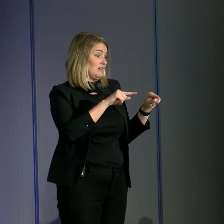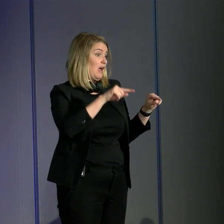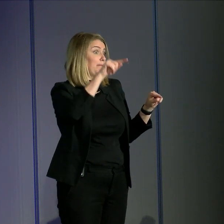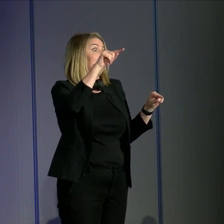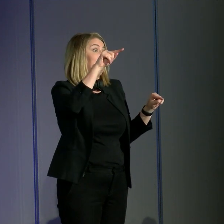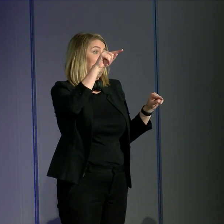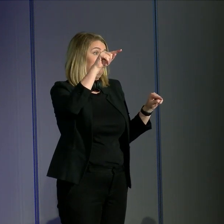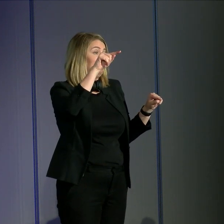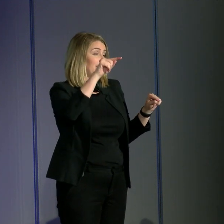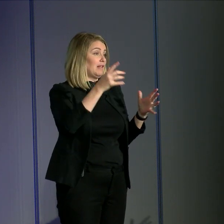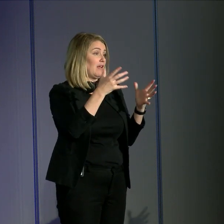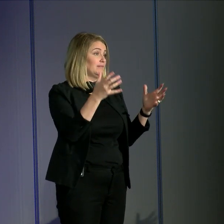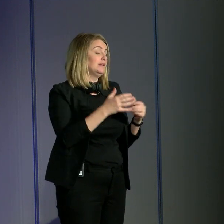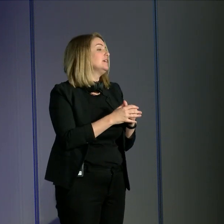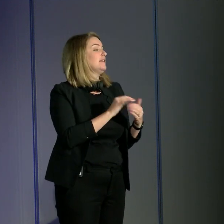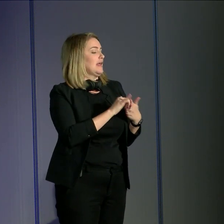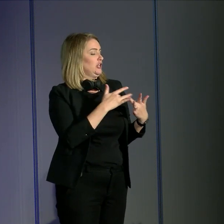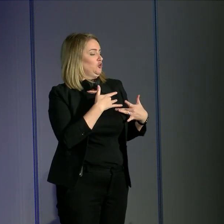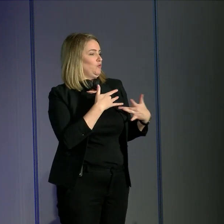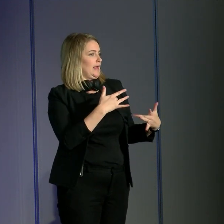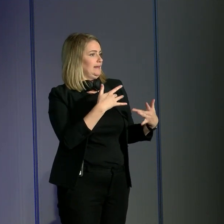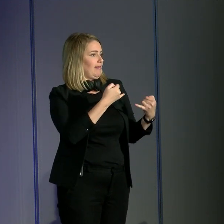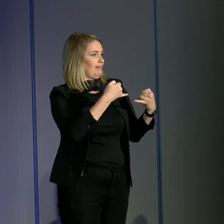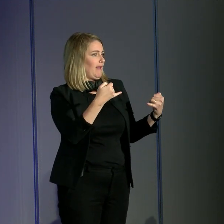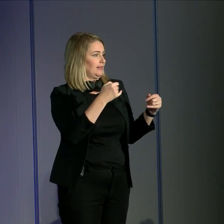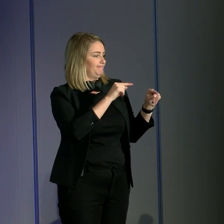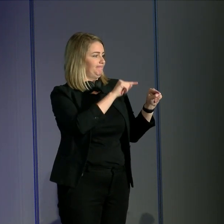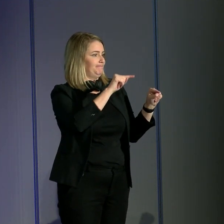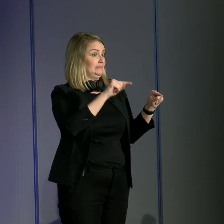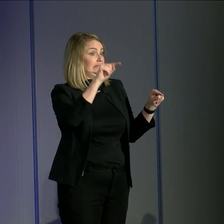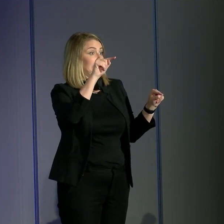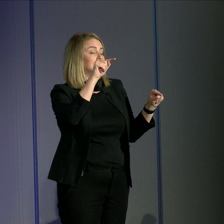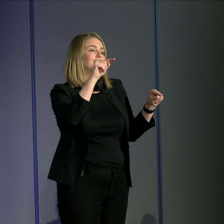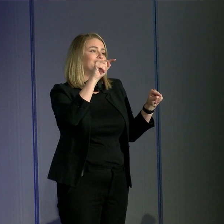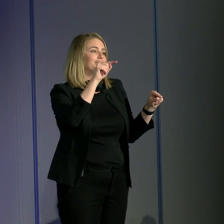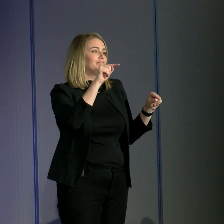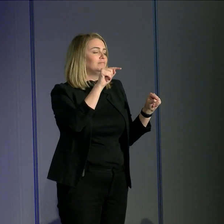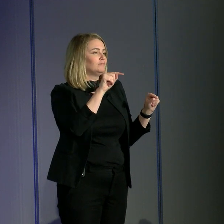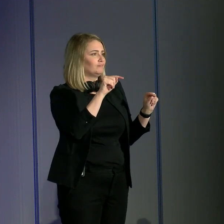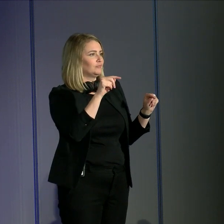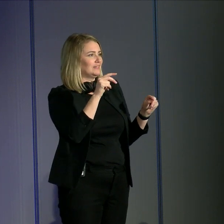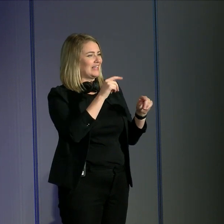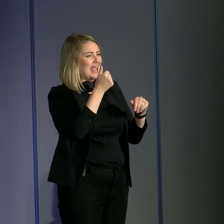Now, this trend line, I think, is the main view of any of these tools.